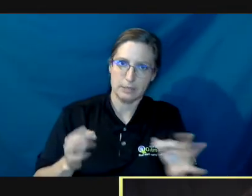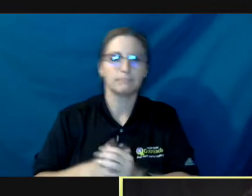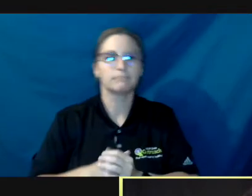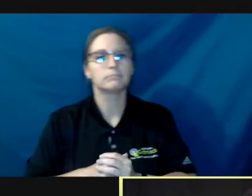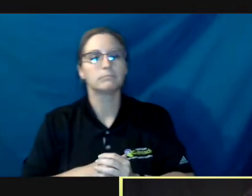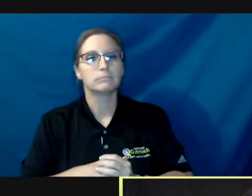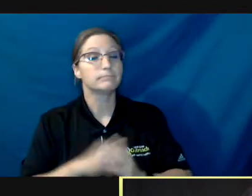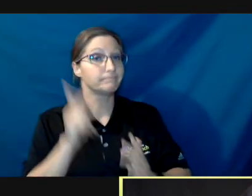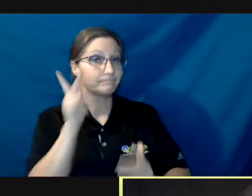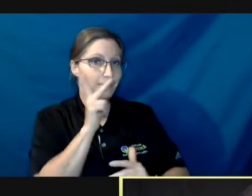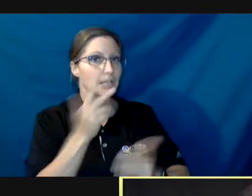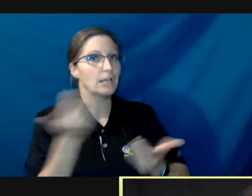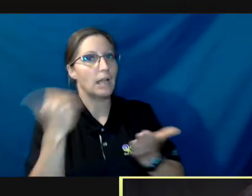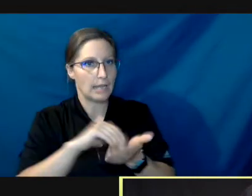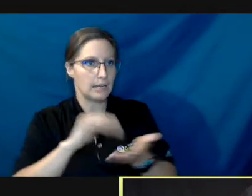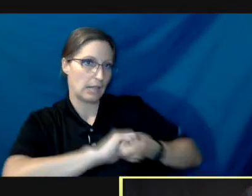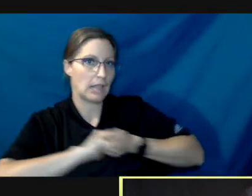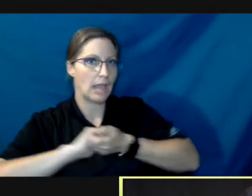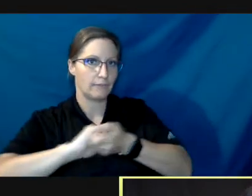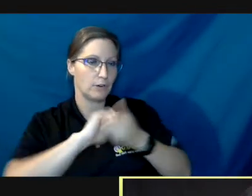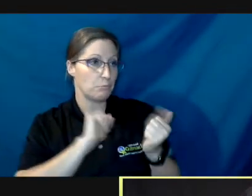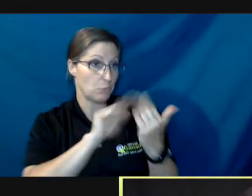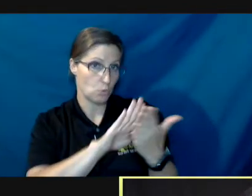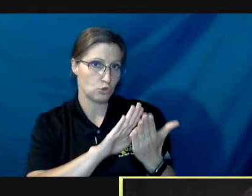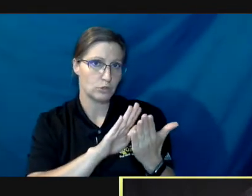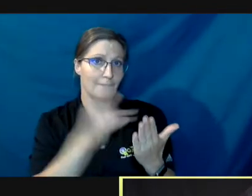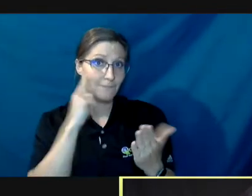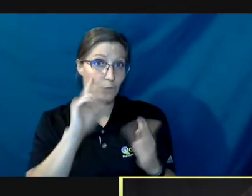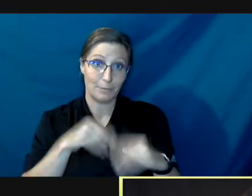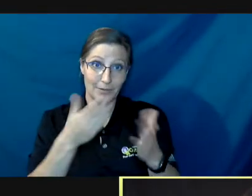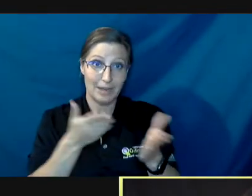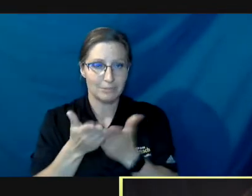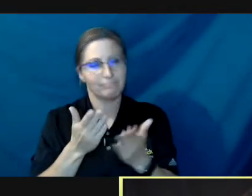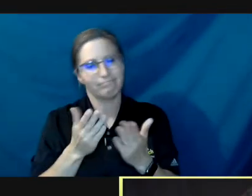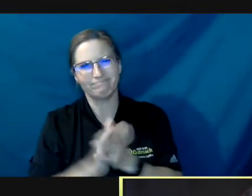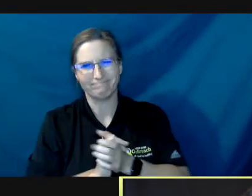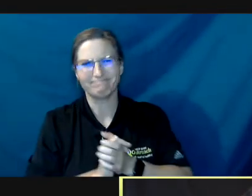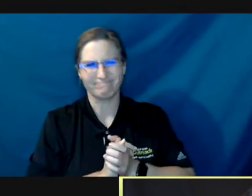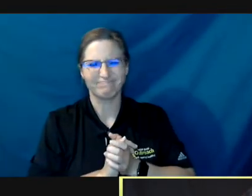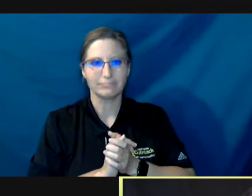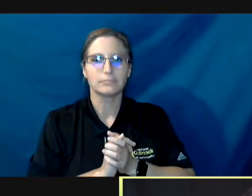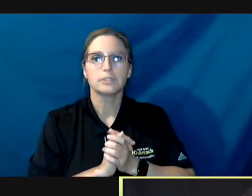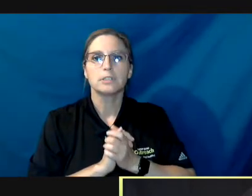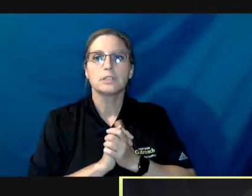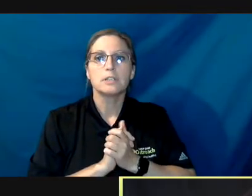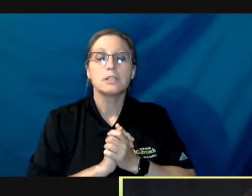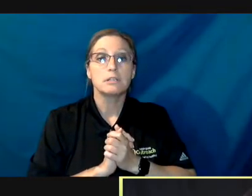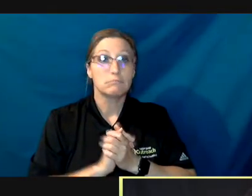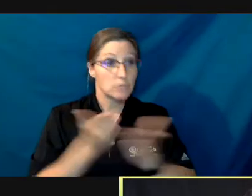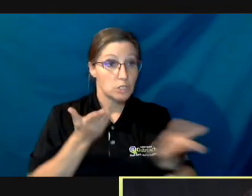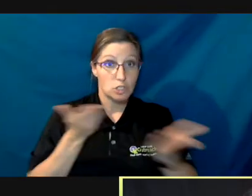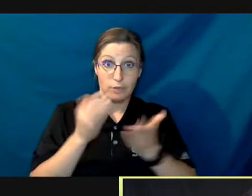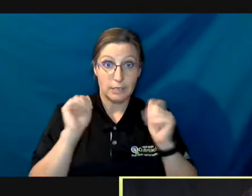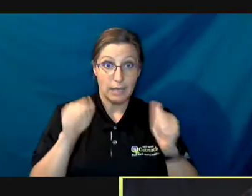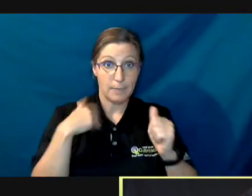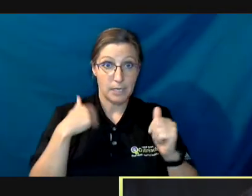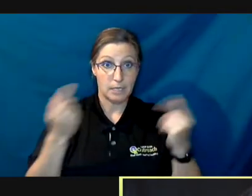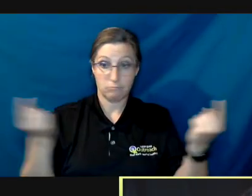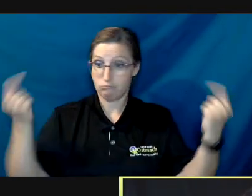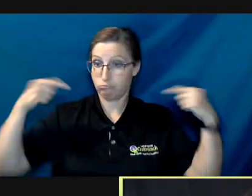(Keith) And again, a collaborative approach to providing services is so important. Often those services can be provided parallel